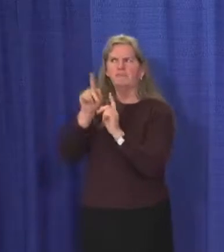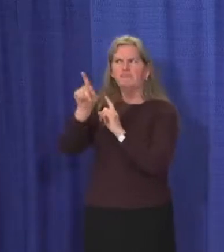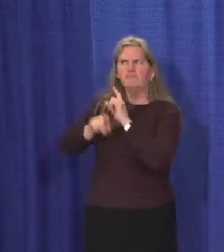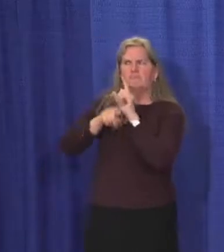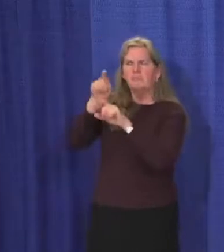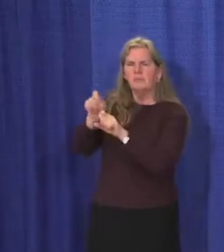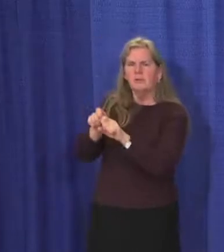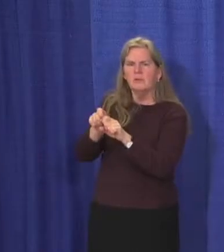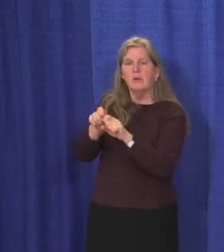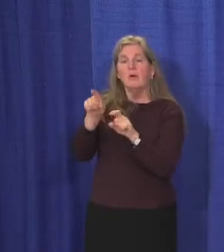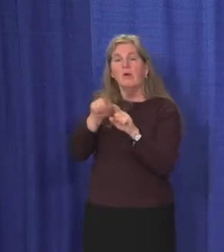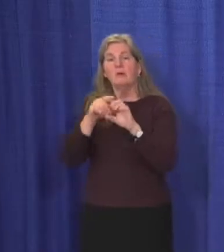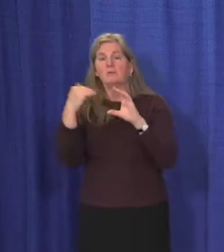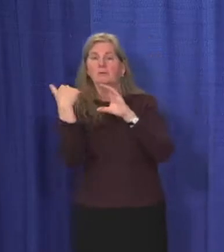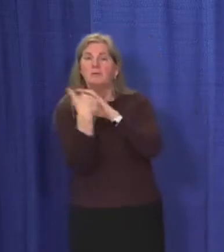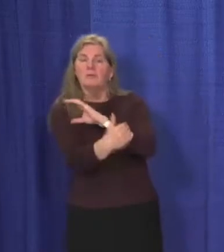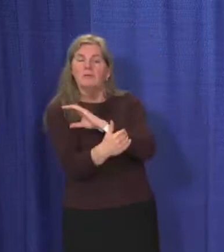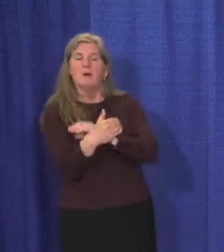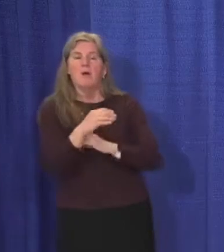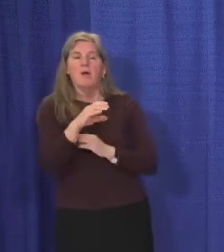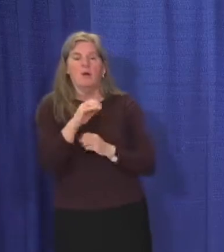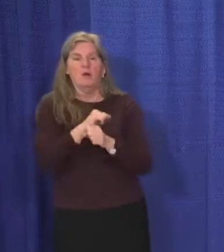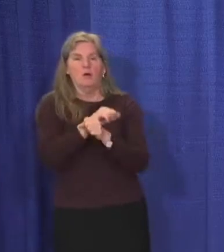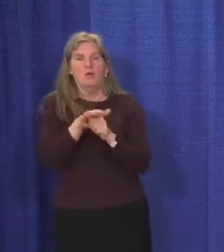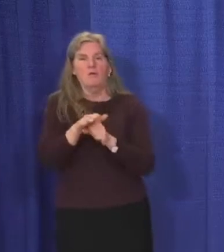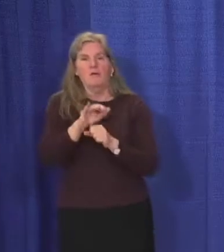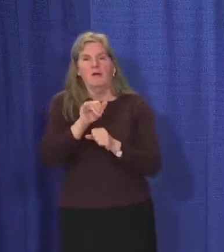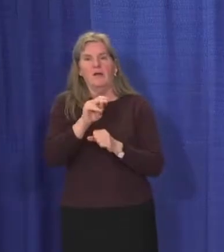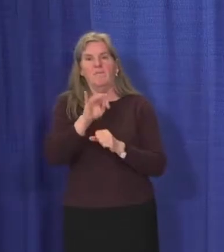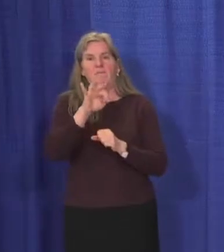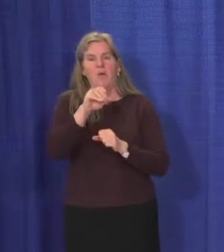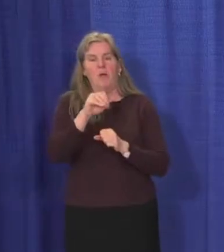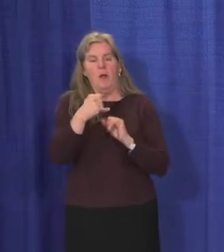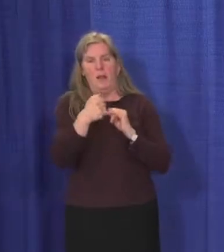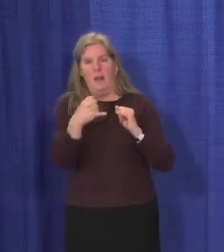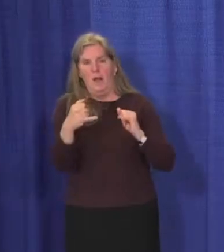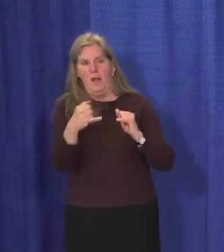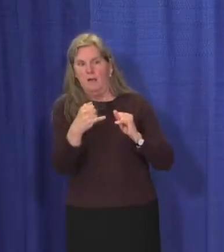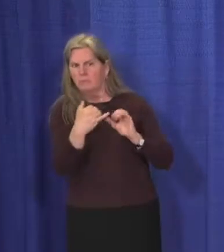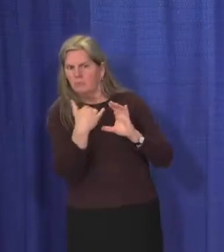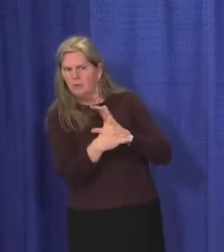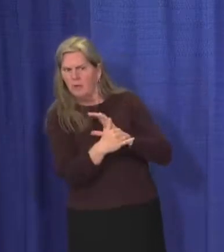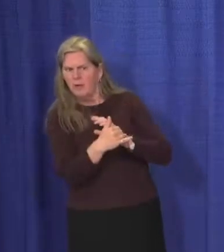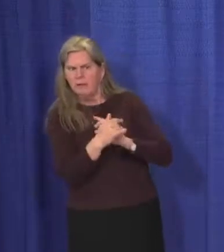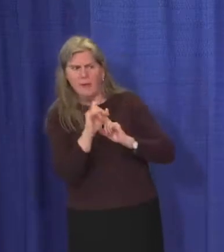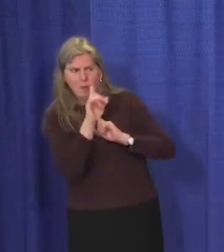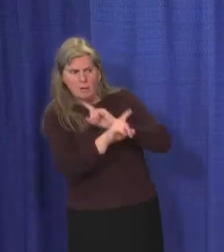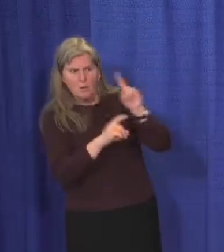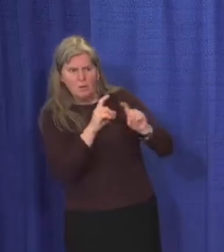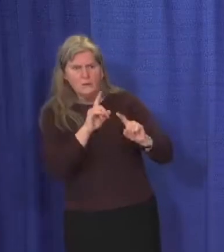physician. You can also e-mail our COVID Infoline.